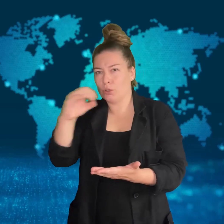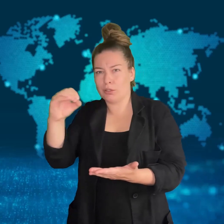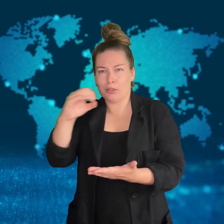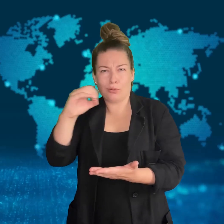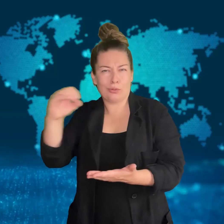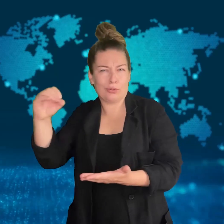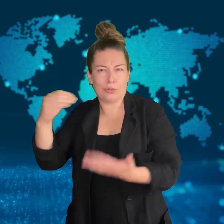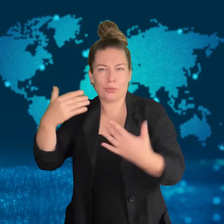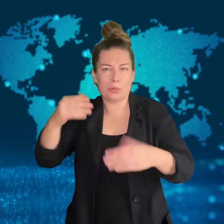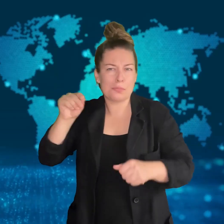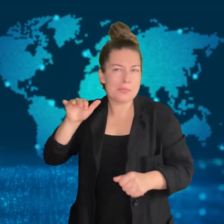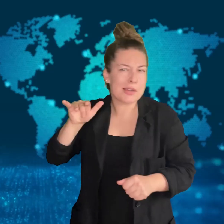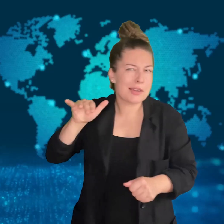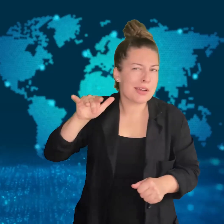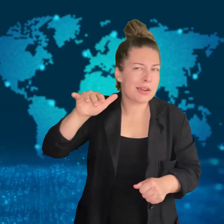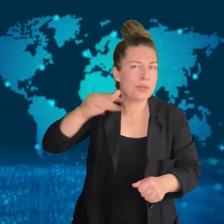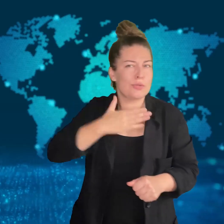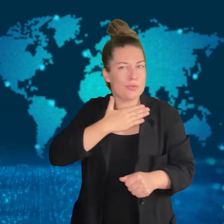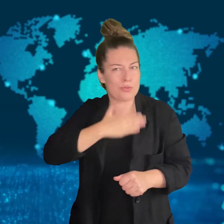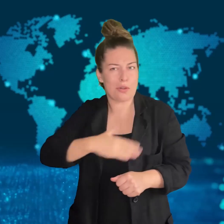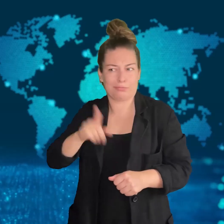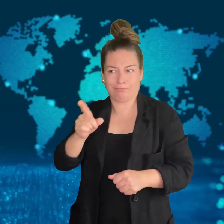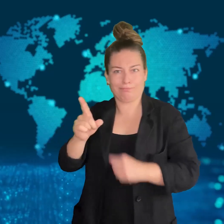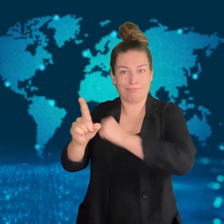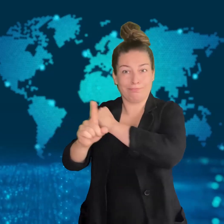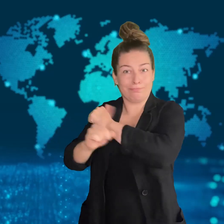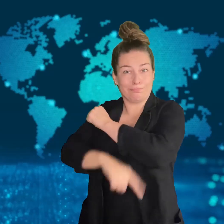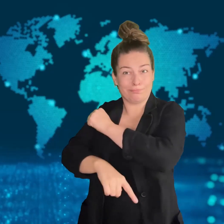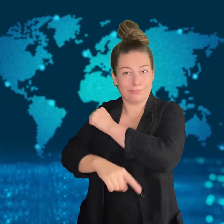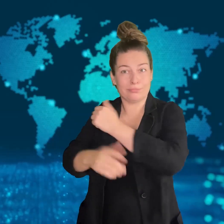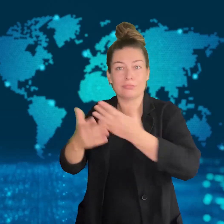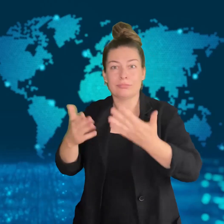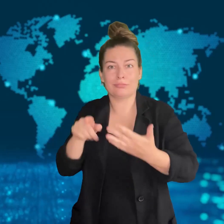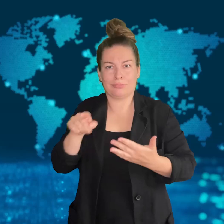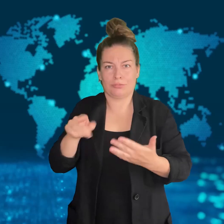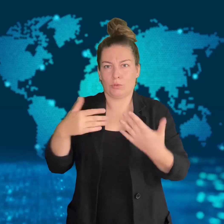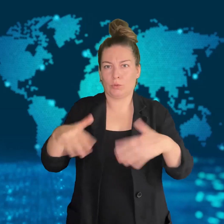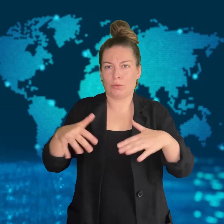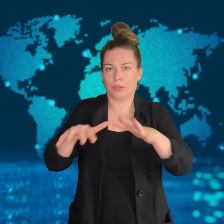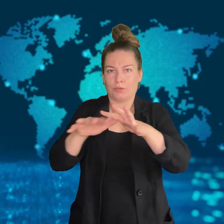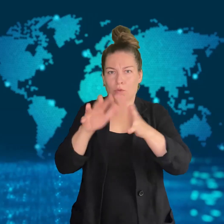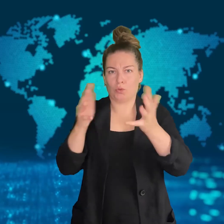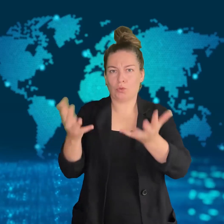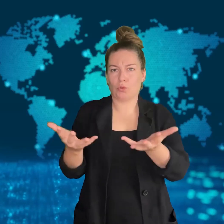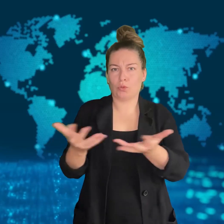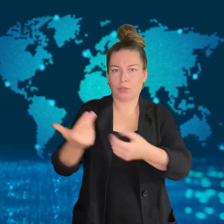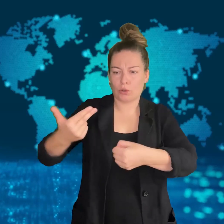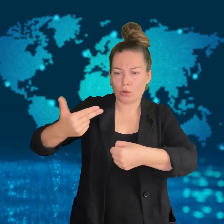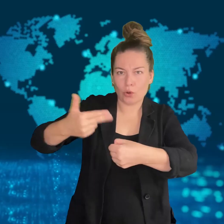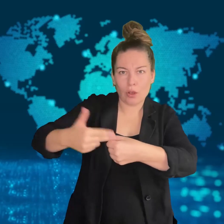recycling is a "cure-all" for plastic waste.